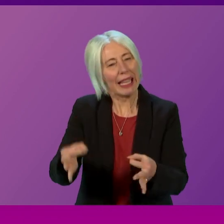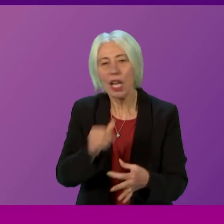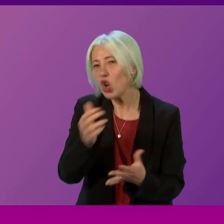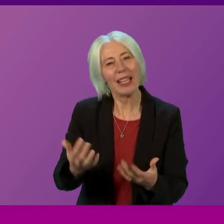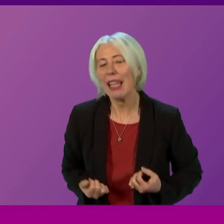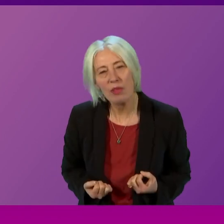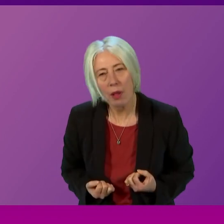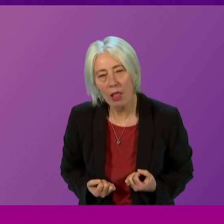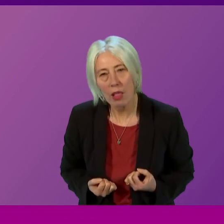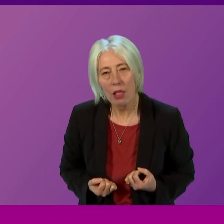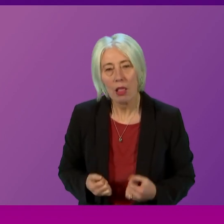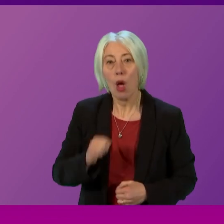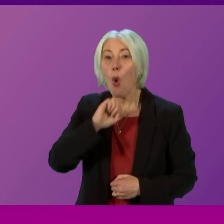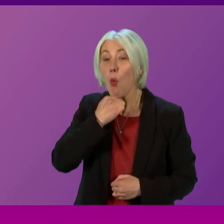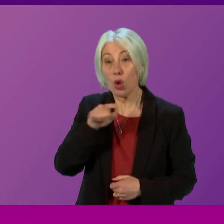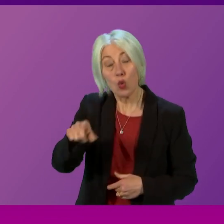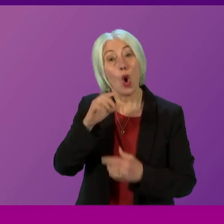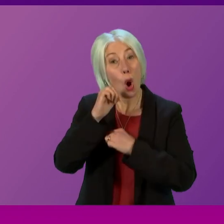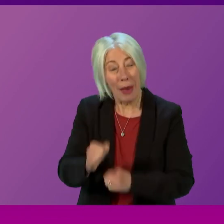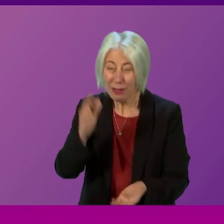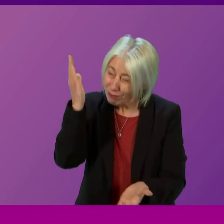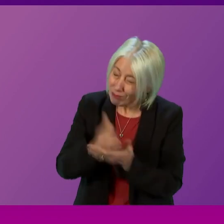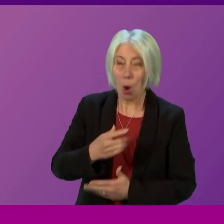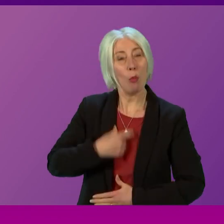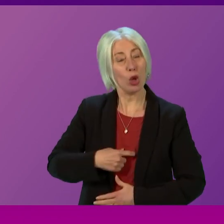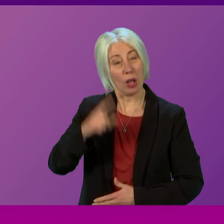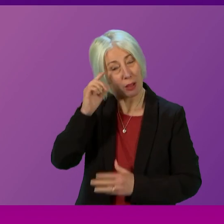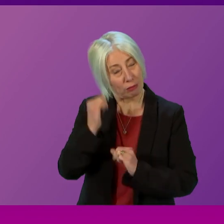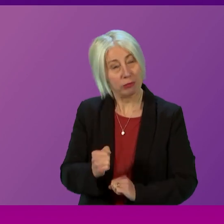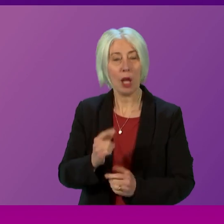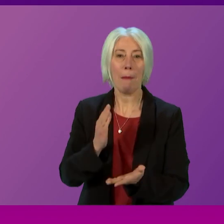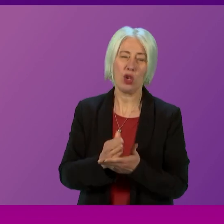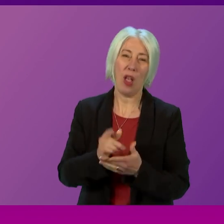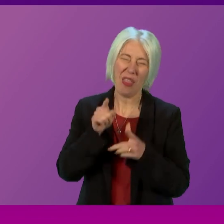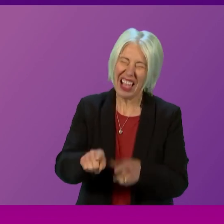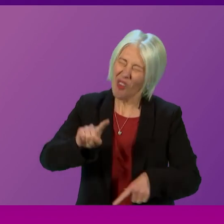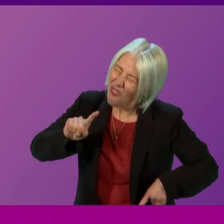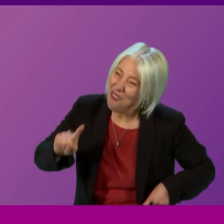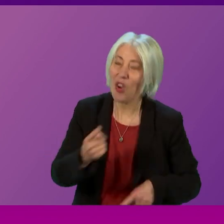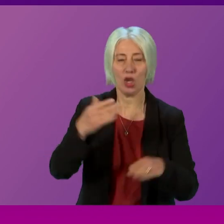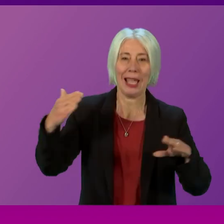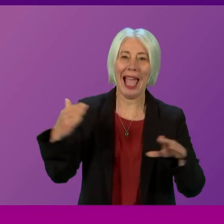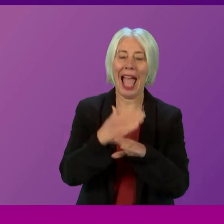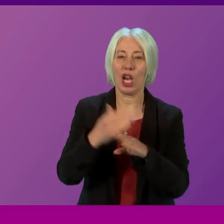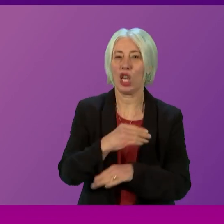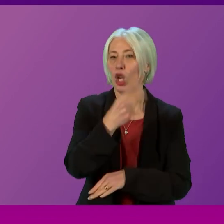Will she commit to personally ensuring that the appointment is one of her first actions in 2023?